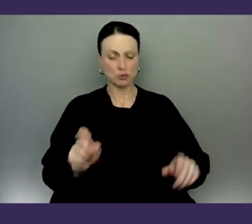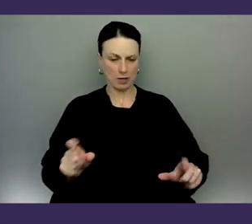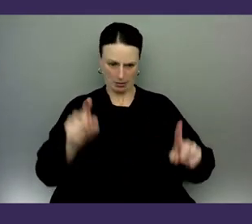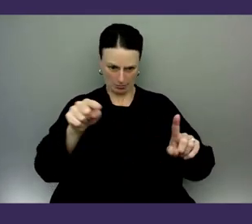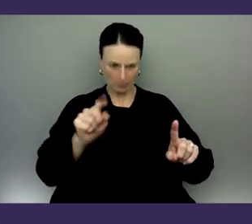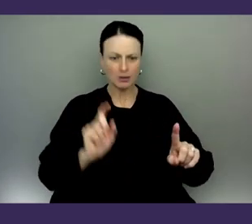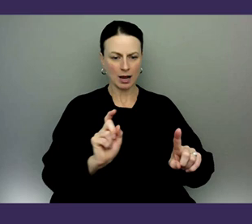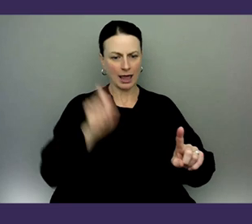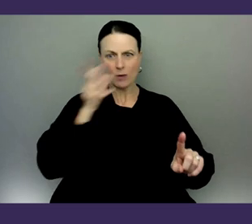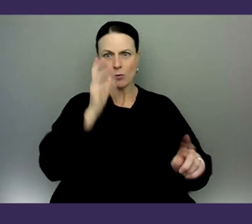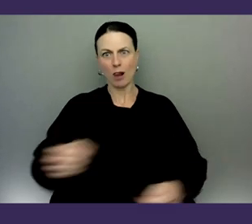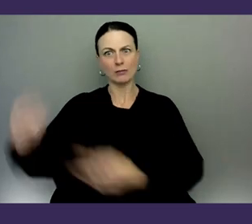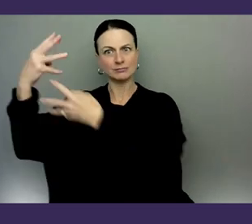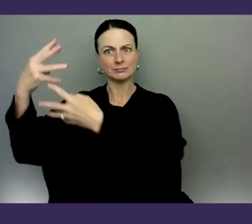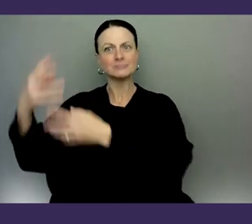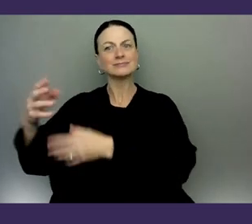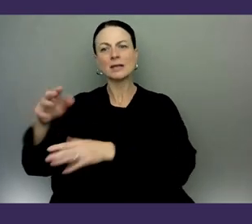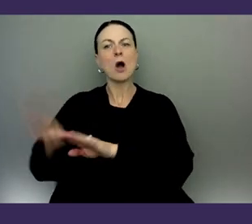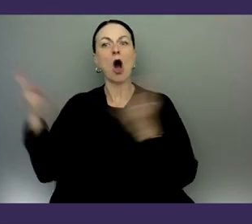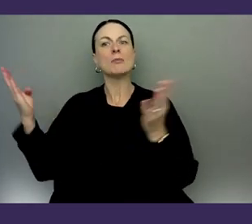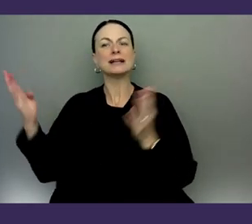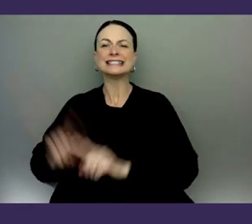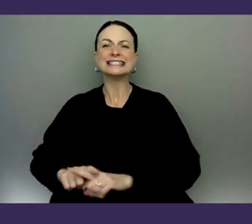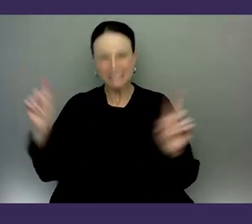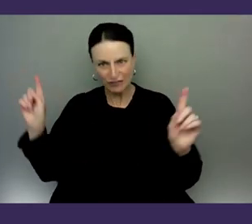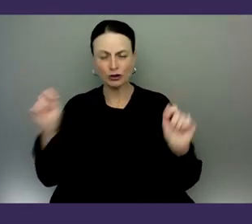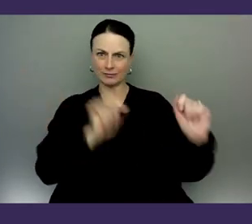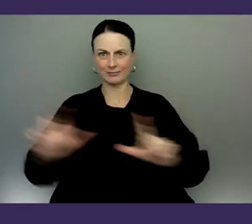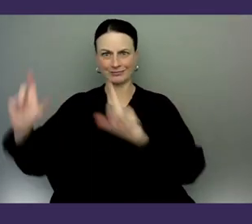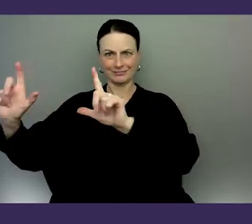and it will open the captions in a different tab.